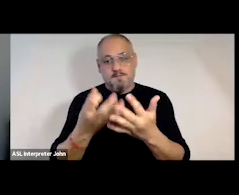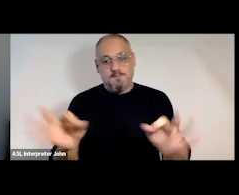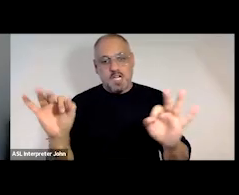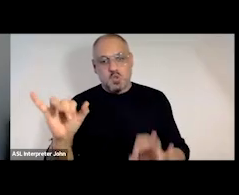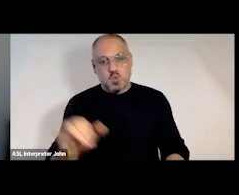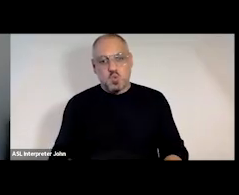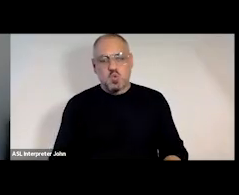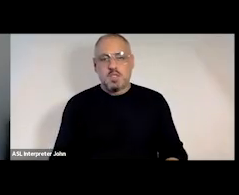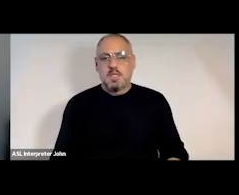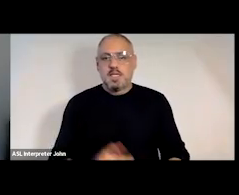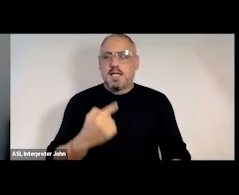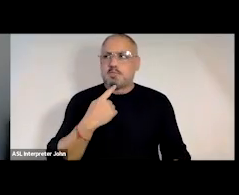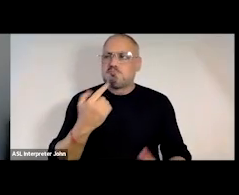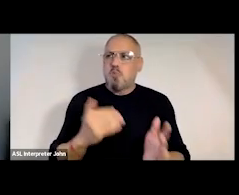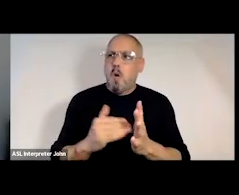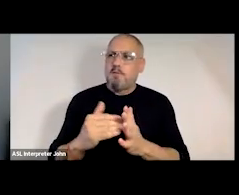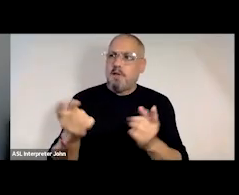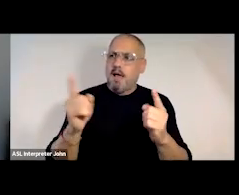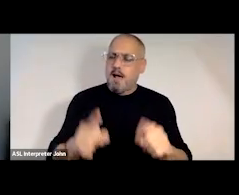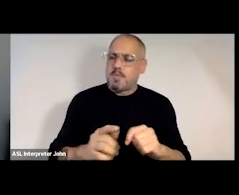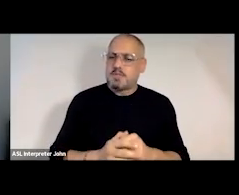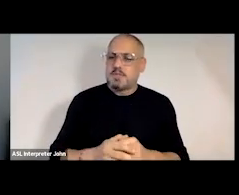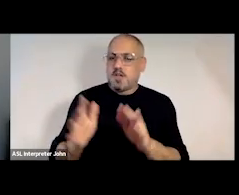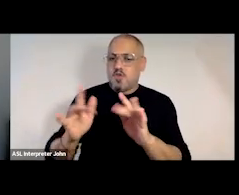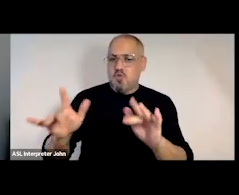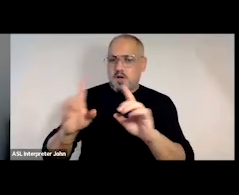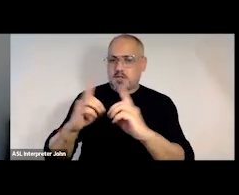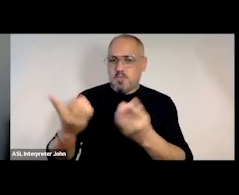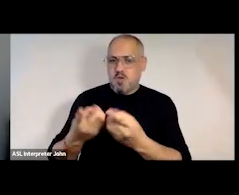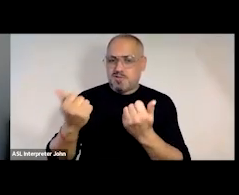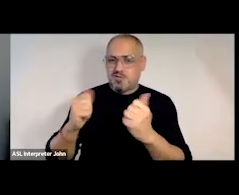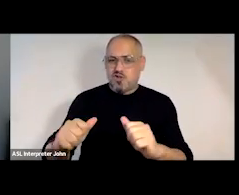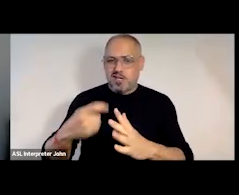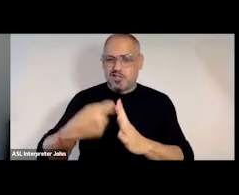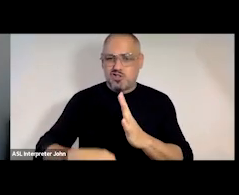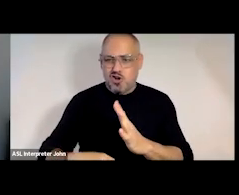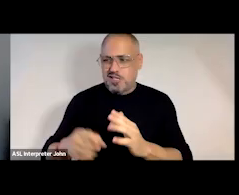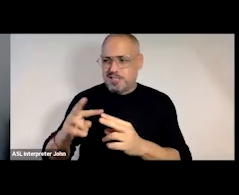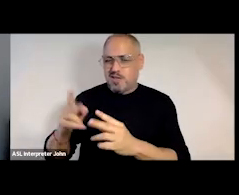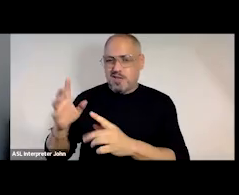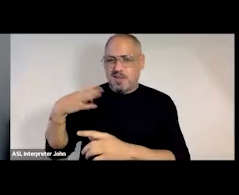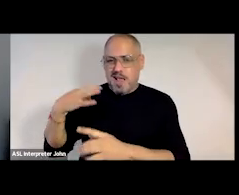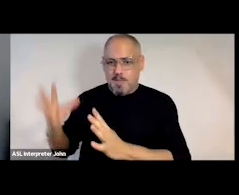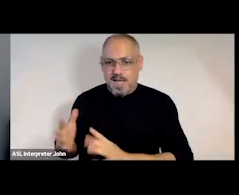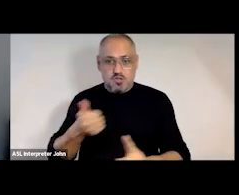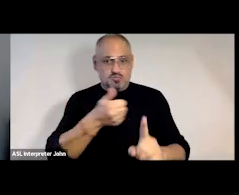I would say more often than not if records departments are trying to charge either the applicant or you as their representative